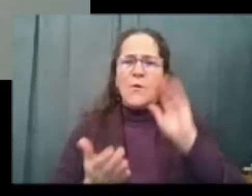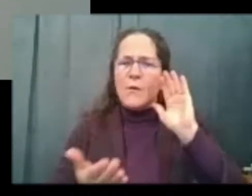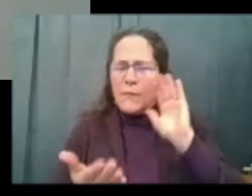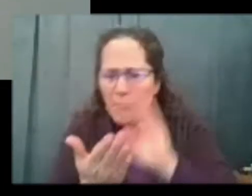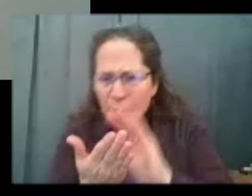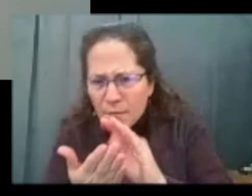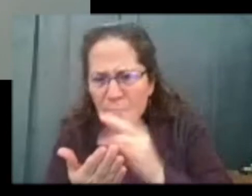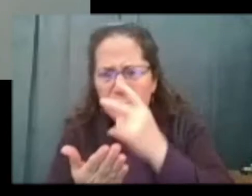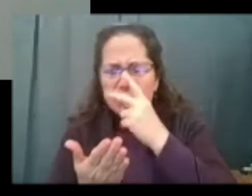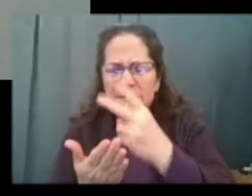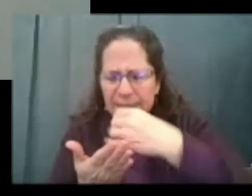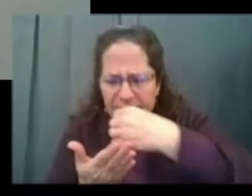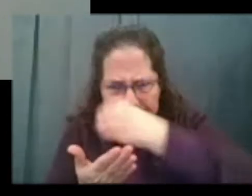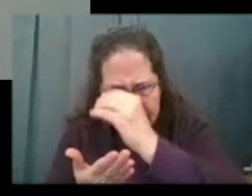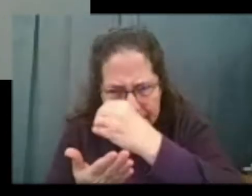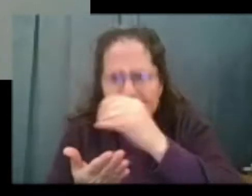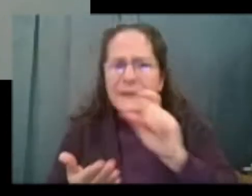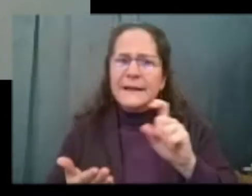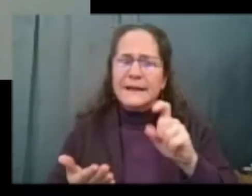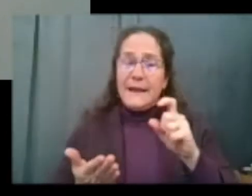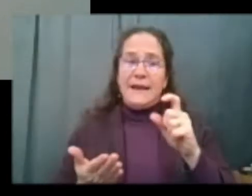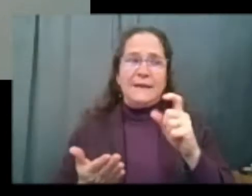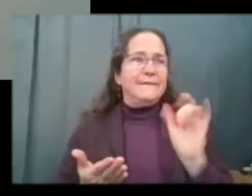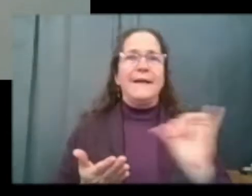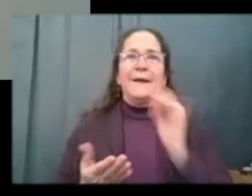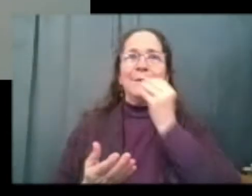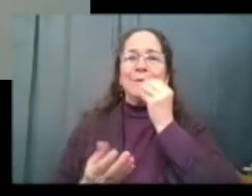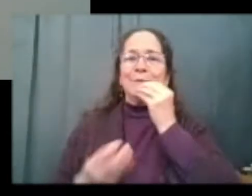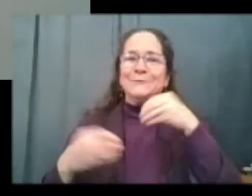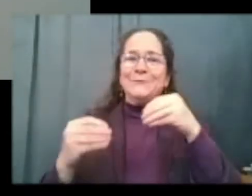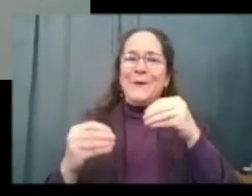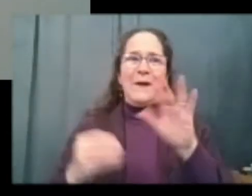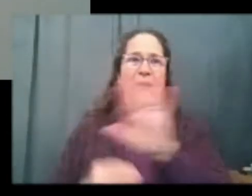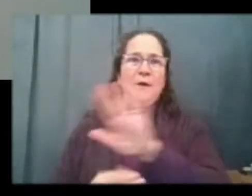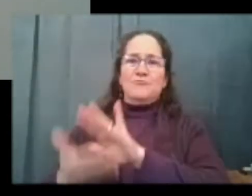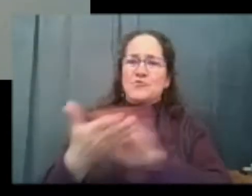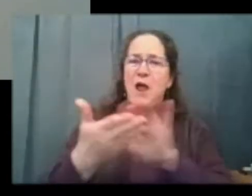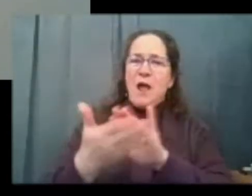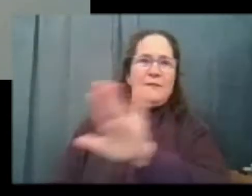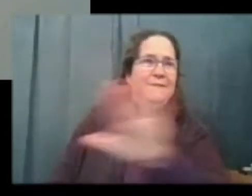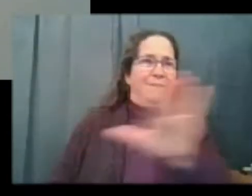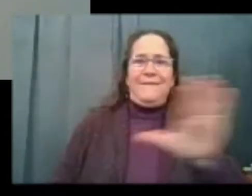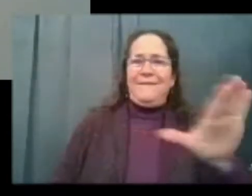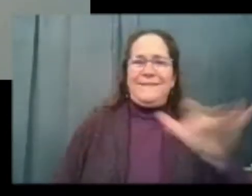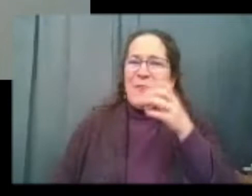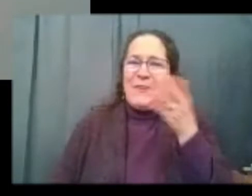But incorporating low vision tools for this purpose should be a consideration as part of the process.